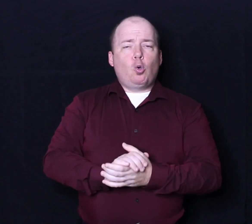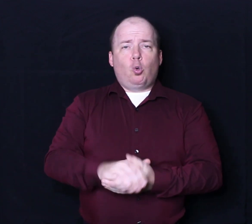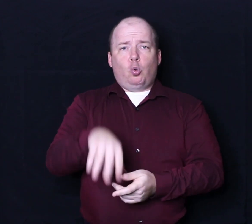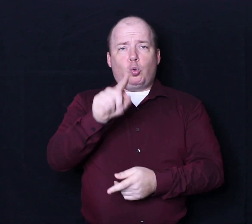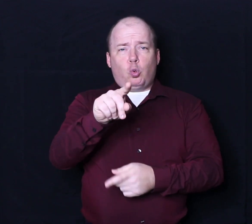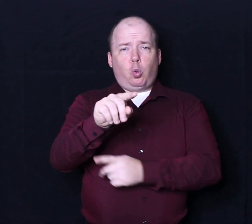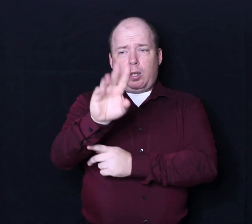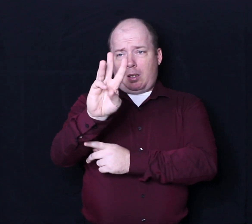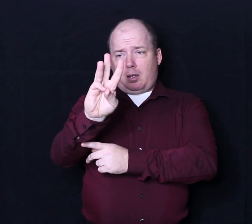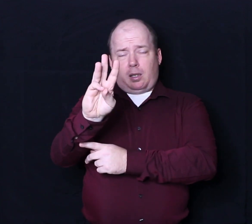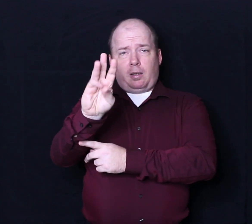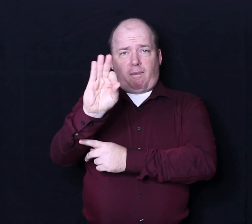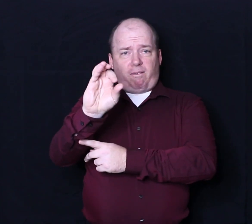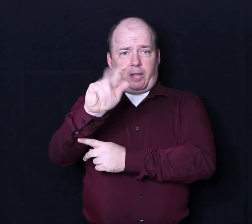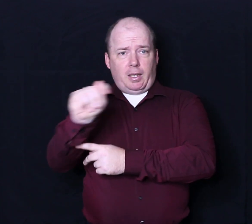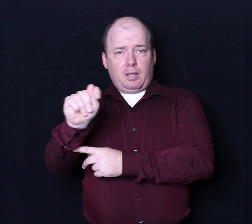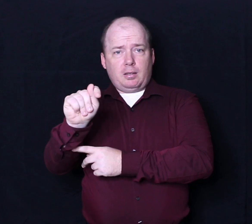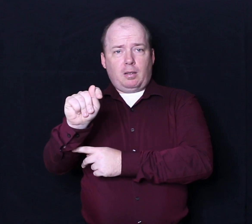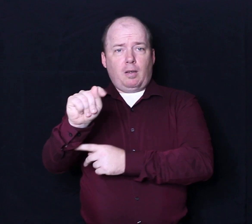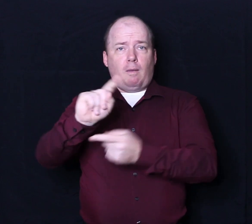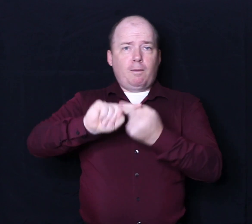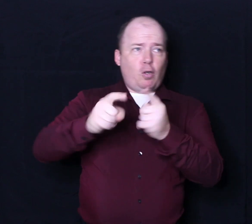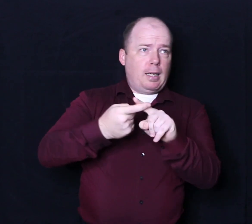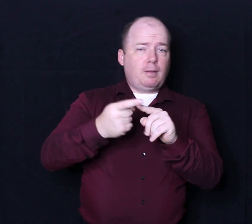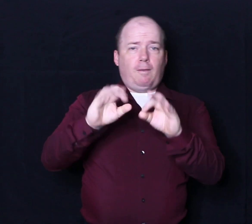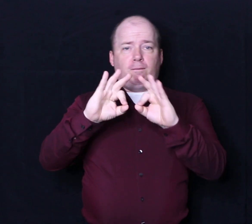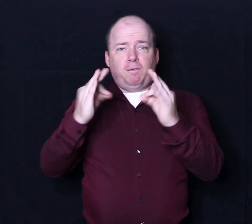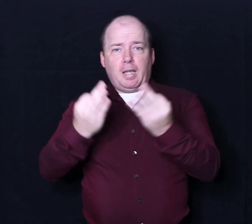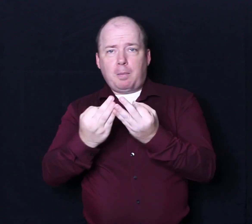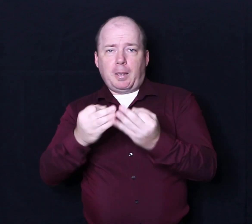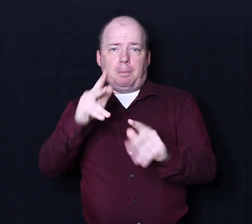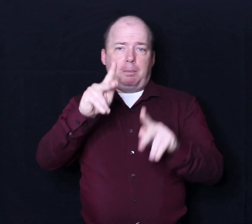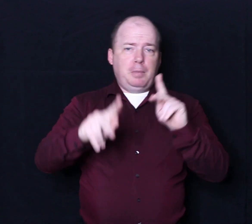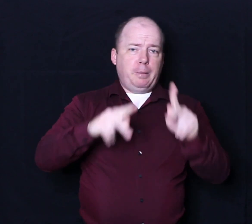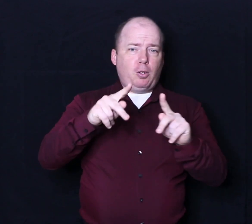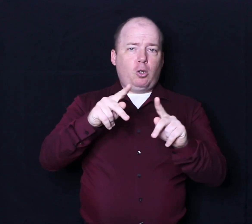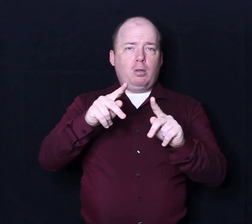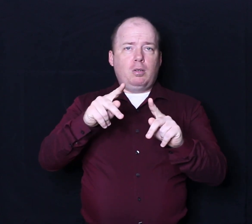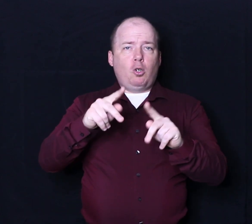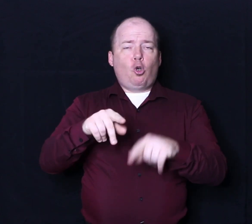6 feet from people.